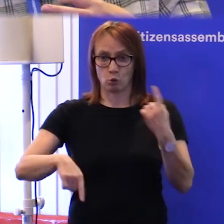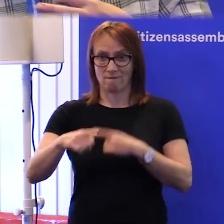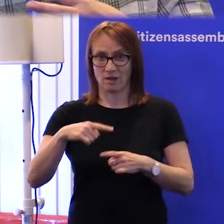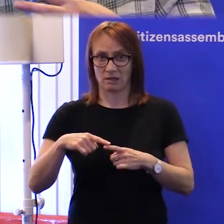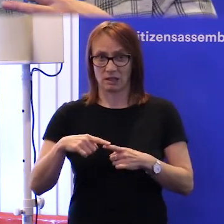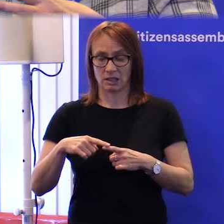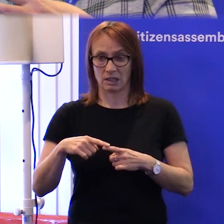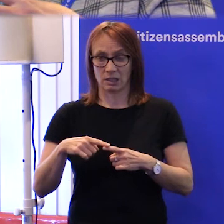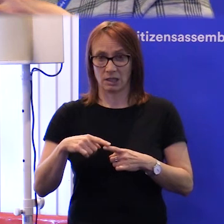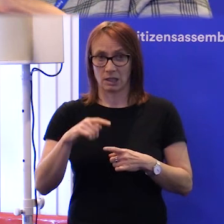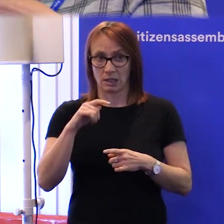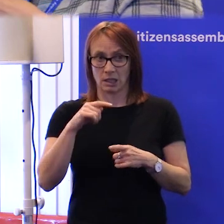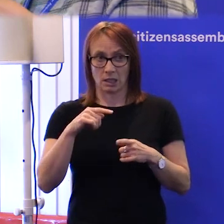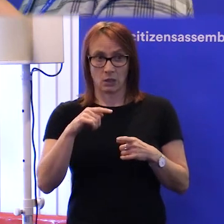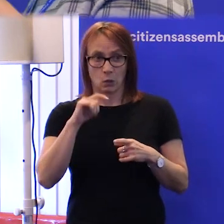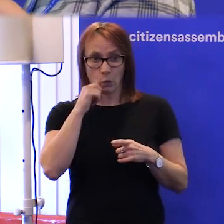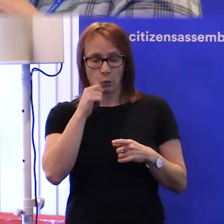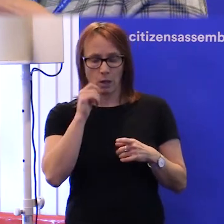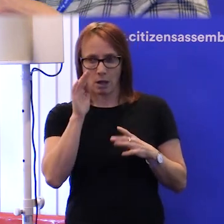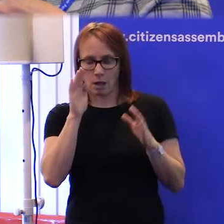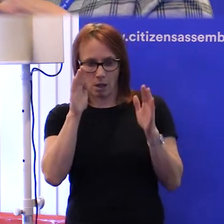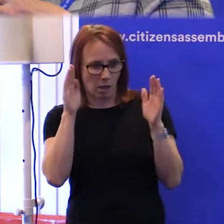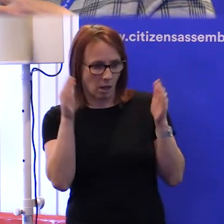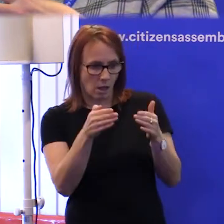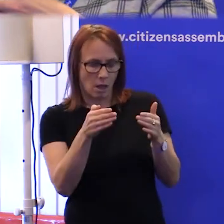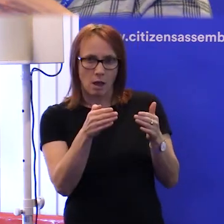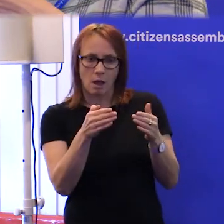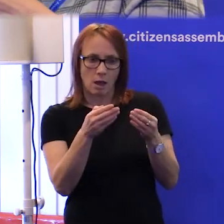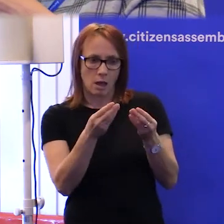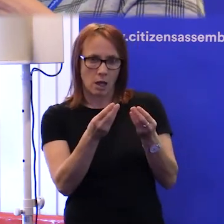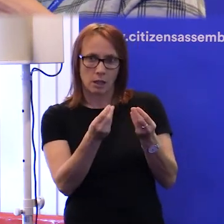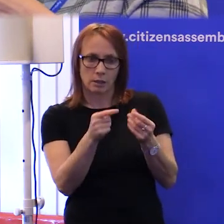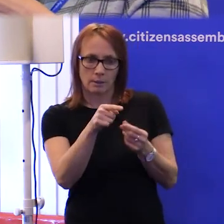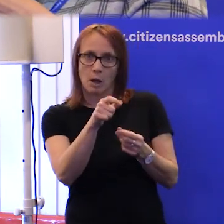to be moved to pay attention to to give more weight to that personal story of